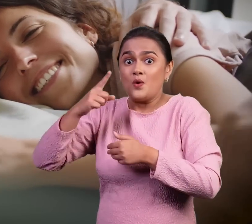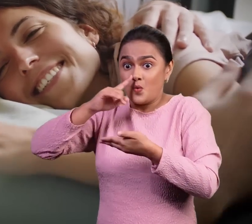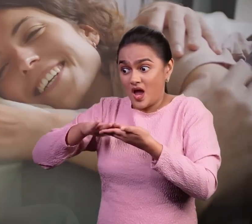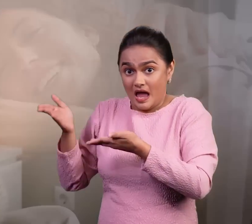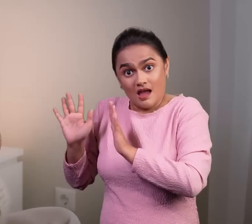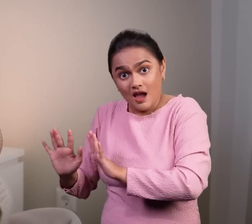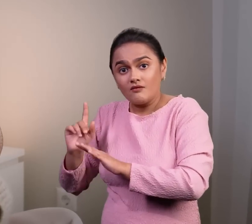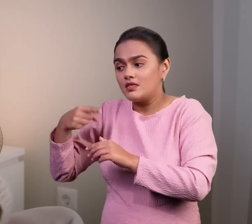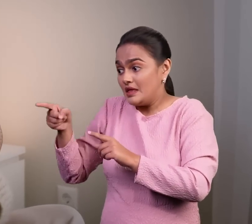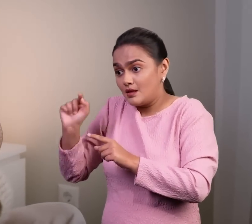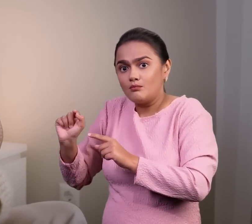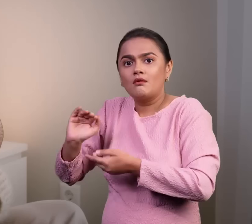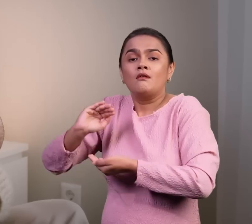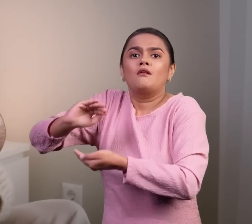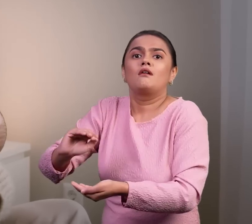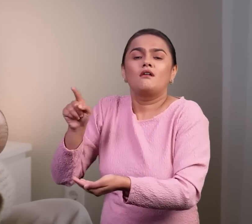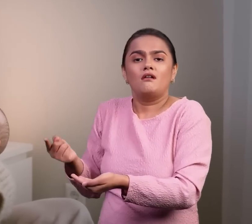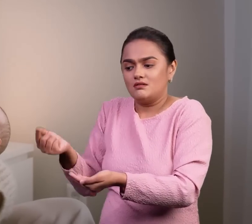Once the wife contracts it, her children also become infected.